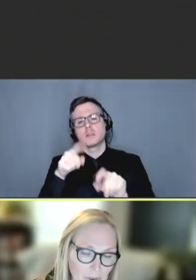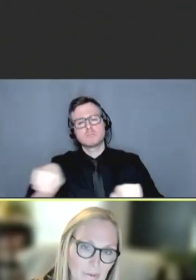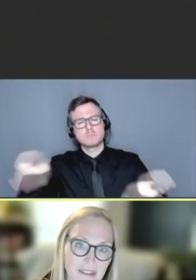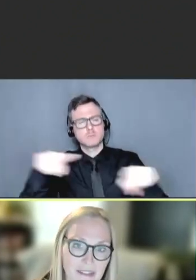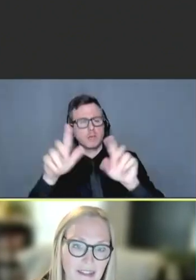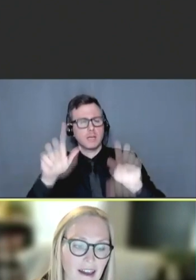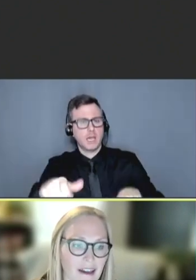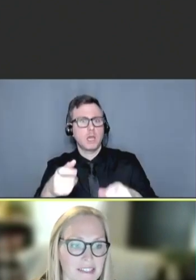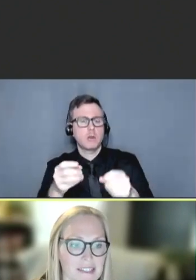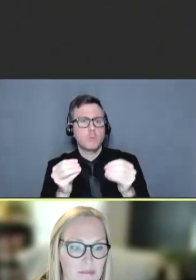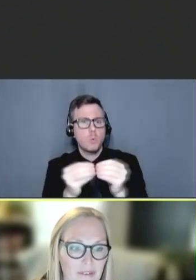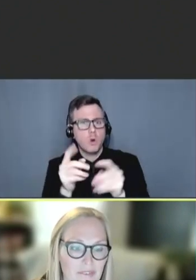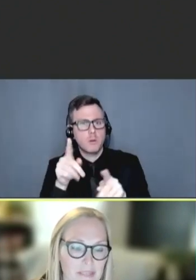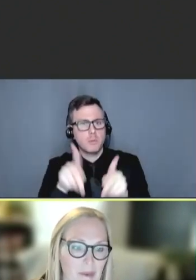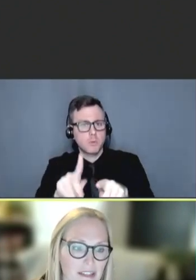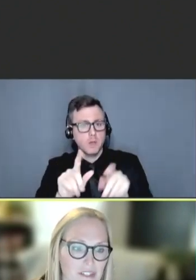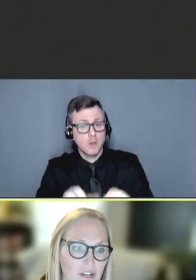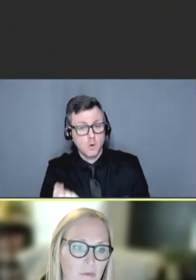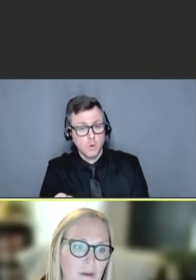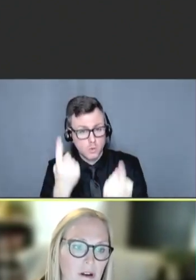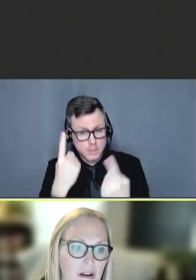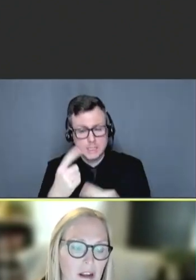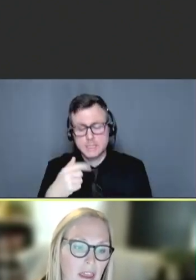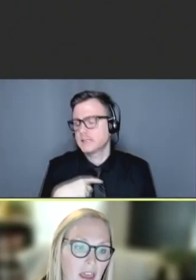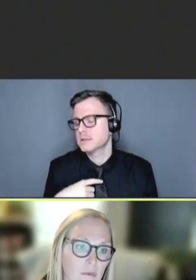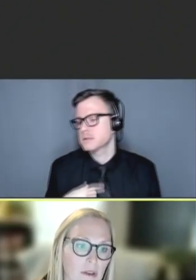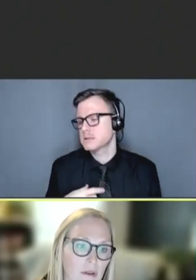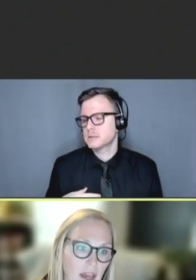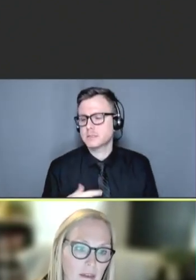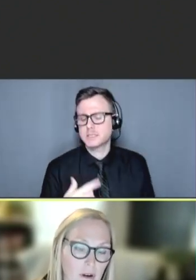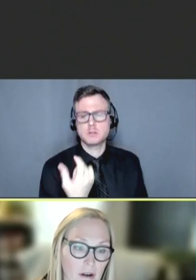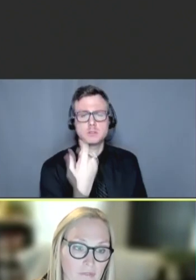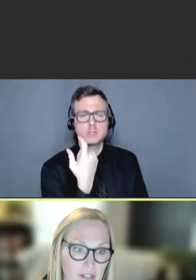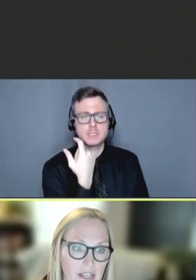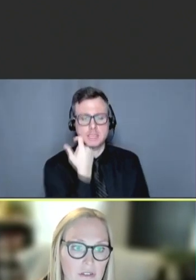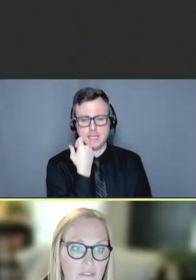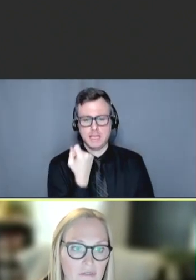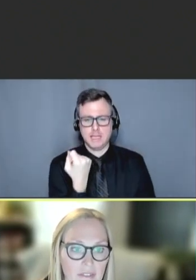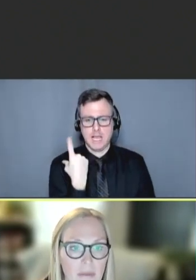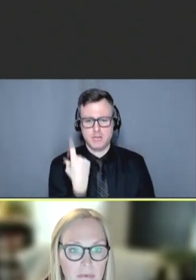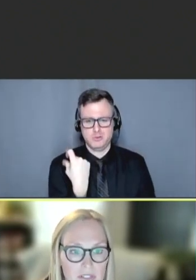So, in December of this past year, we were -- we are very excited to have finally published